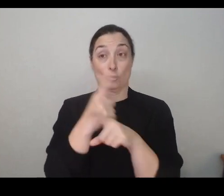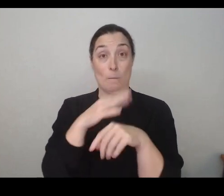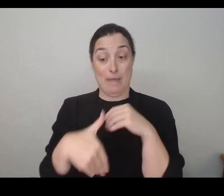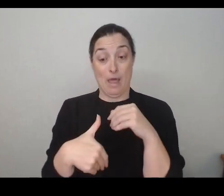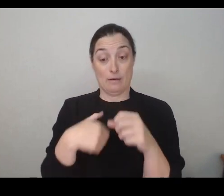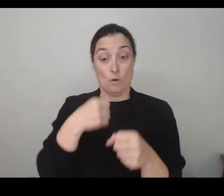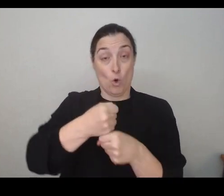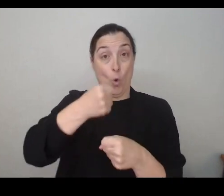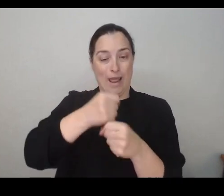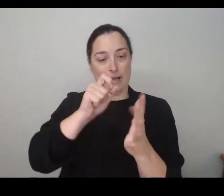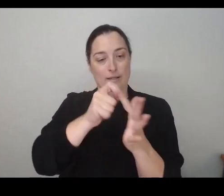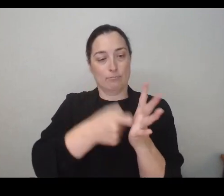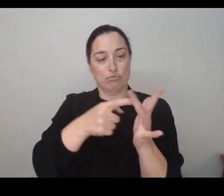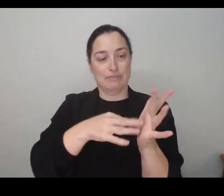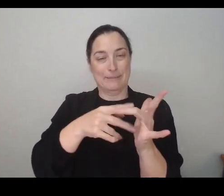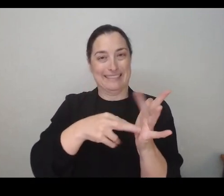which is something important and very interesting,